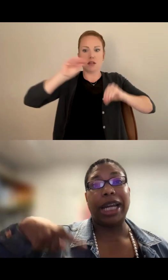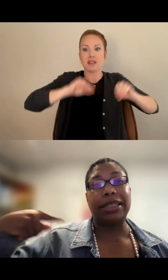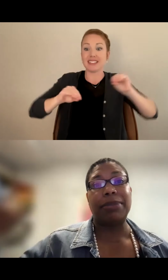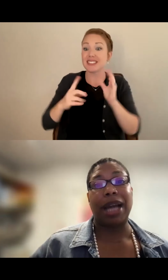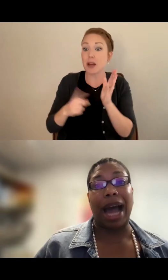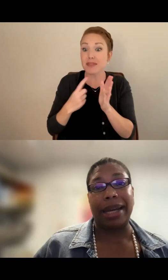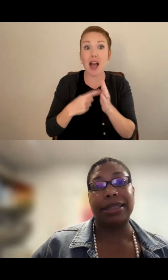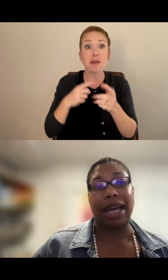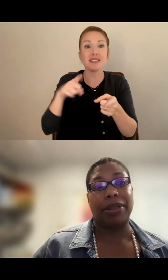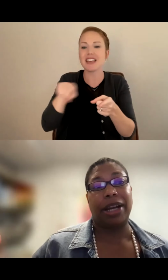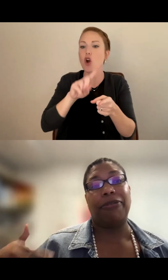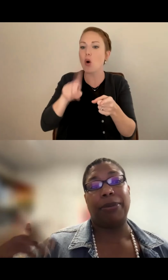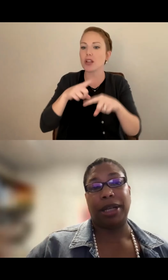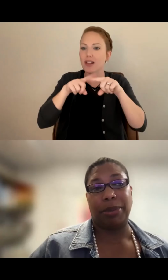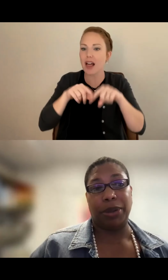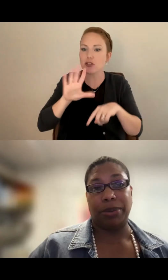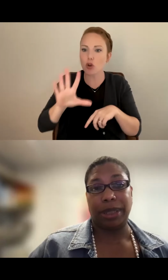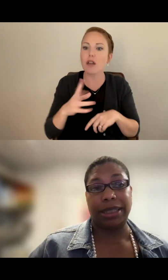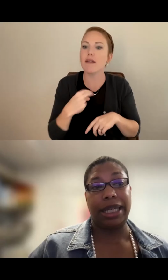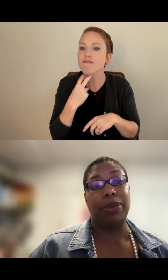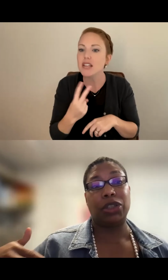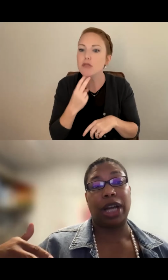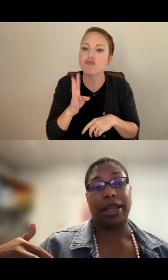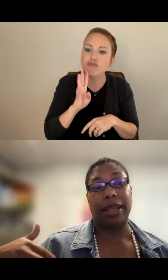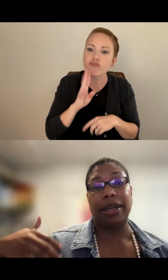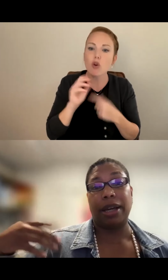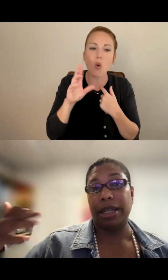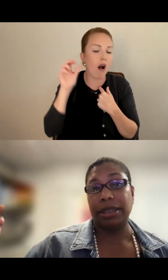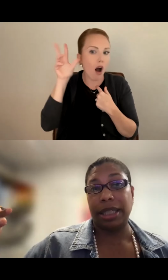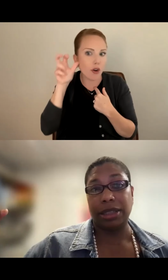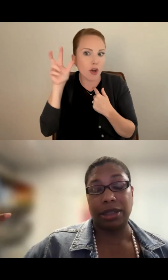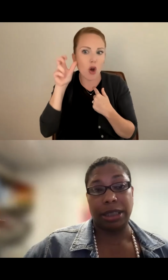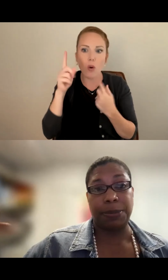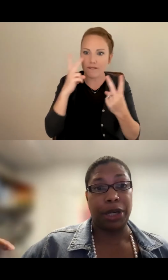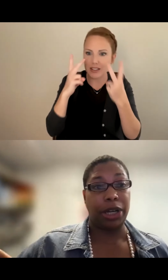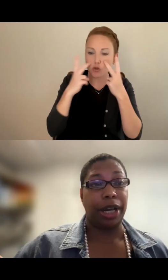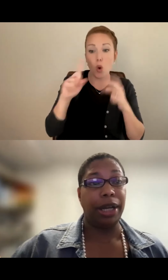There is some guidance out there from the W3C which I think it's pretty good.